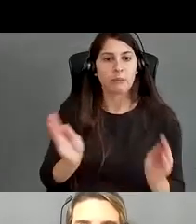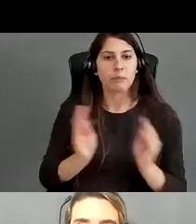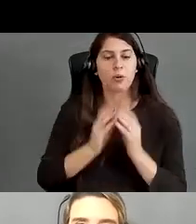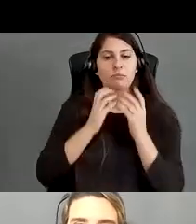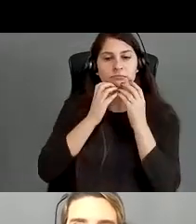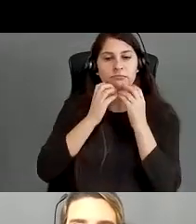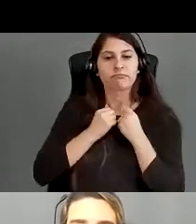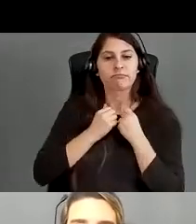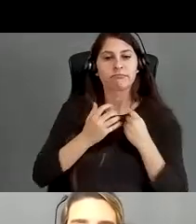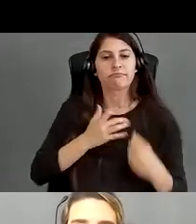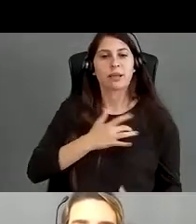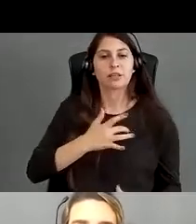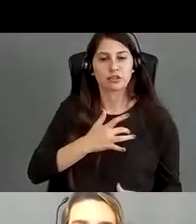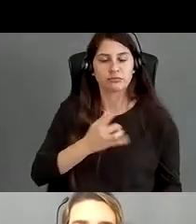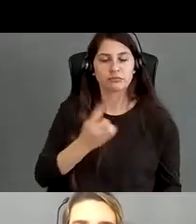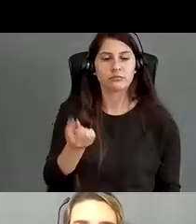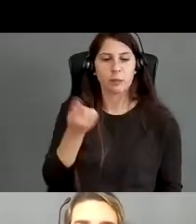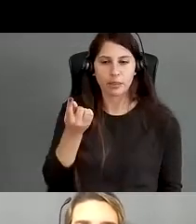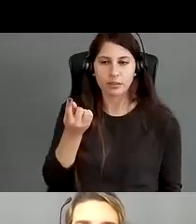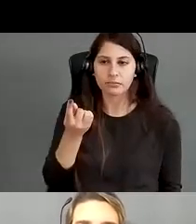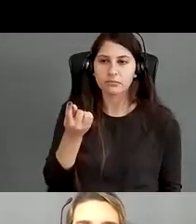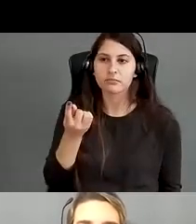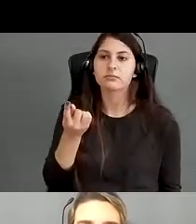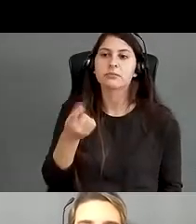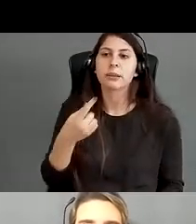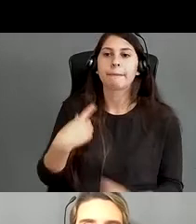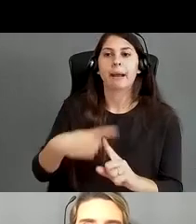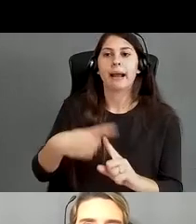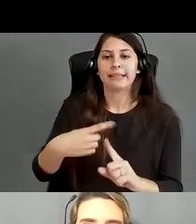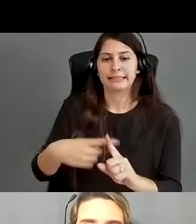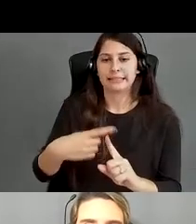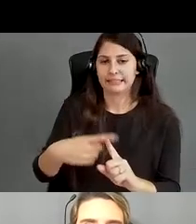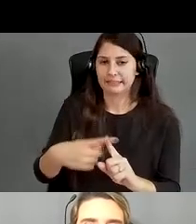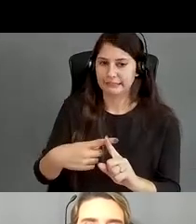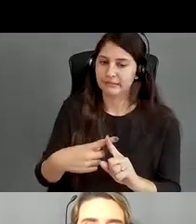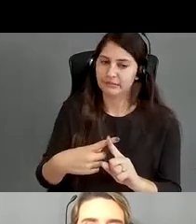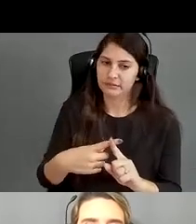is a positive spin that COVID can really be accredited for